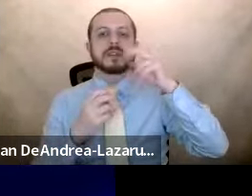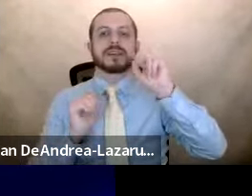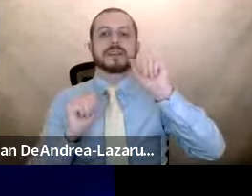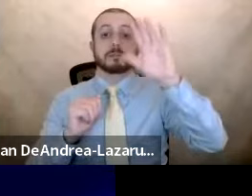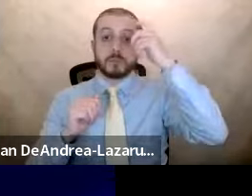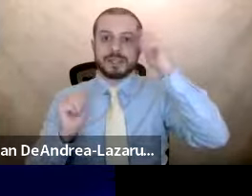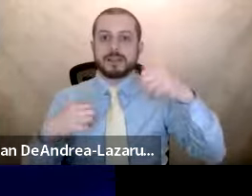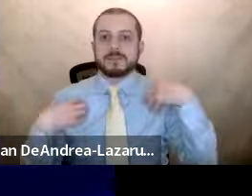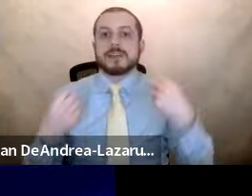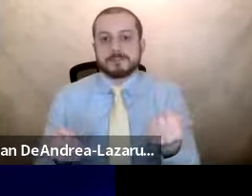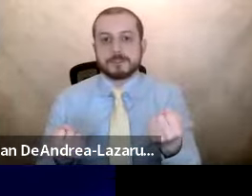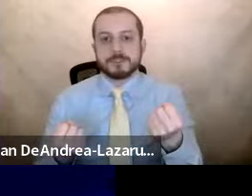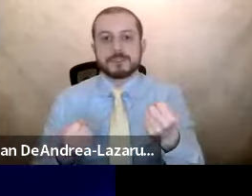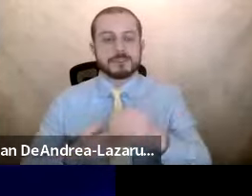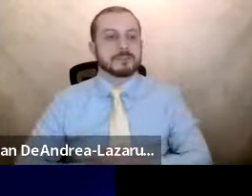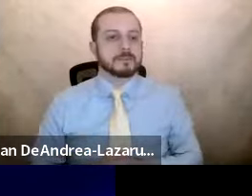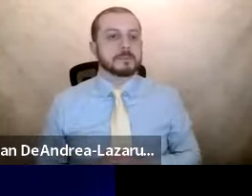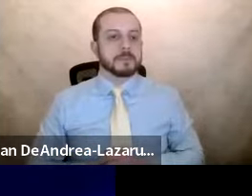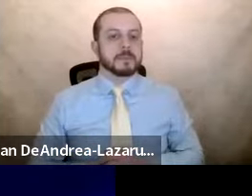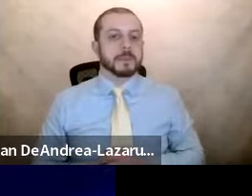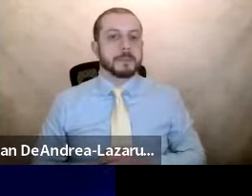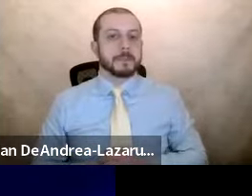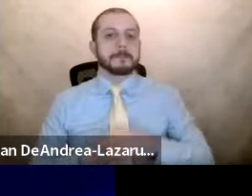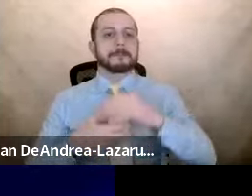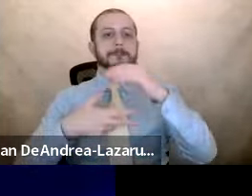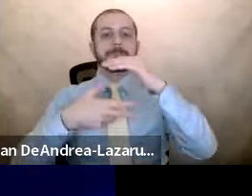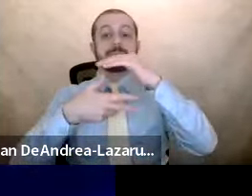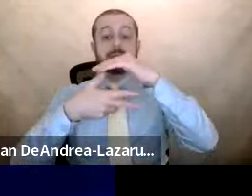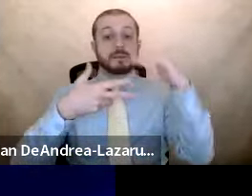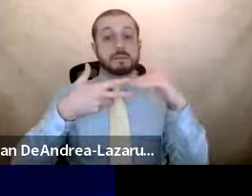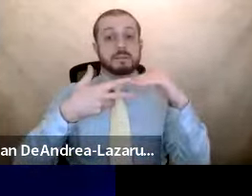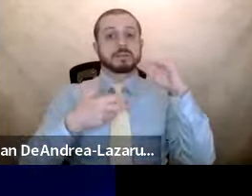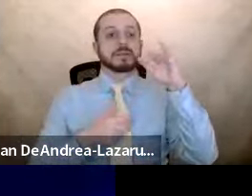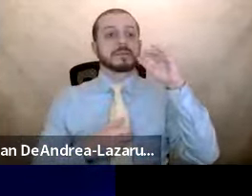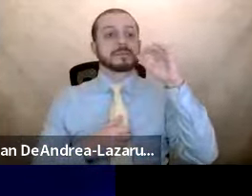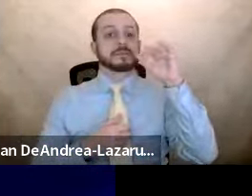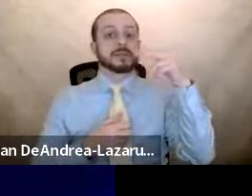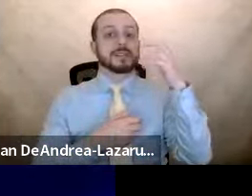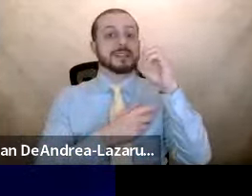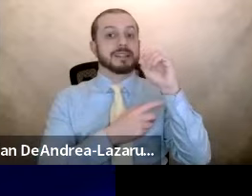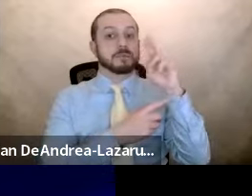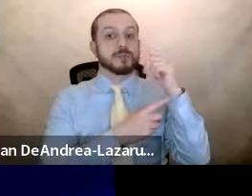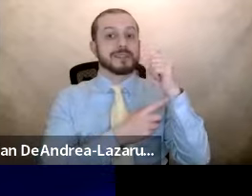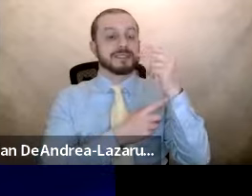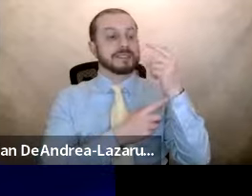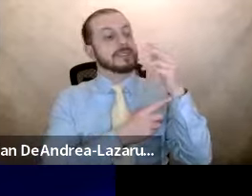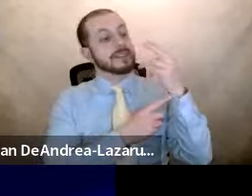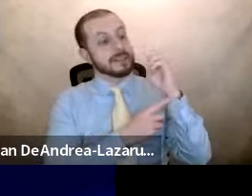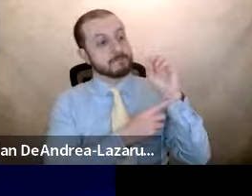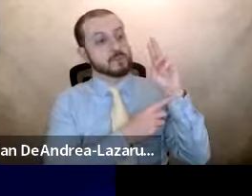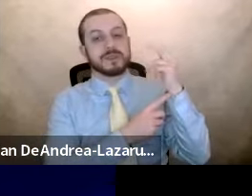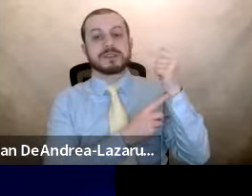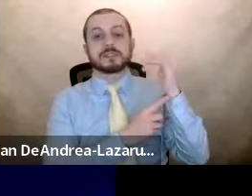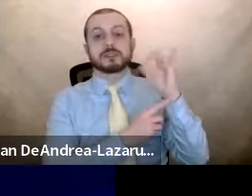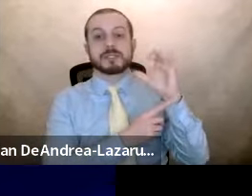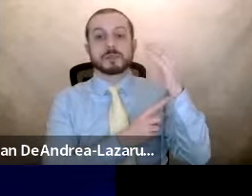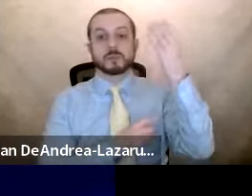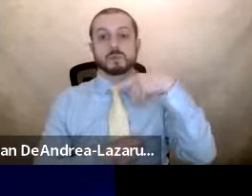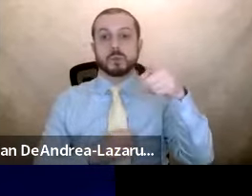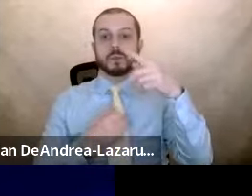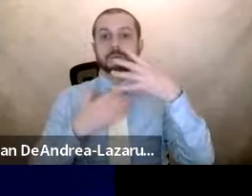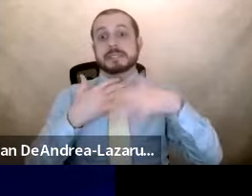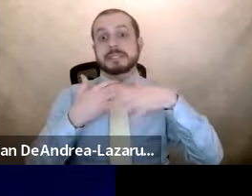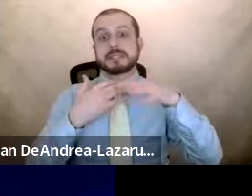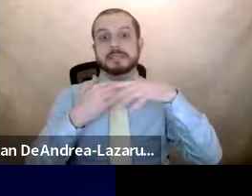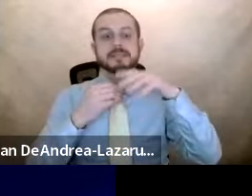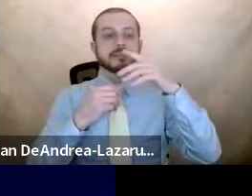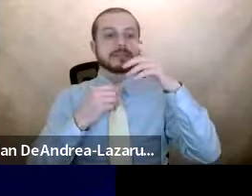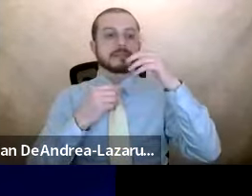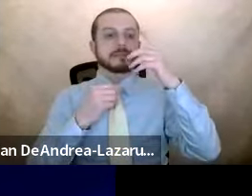hospitals are transitioning. Some people call TNK, TPA, even if they mean TNK. But what matters is that the medications are essentially the same in function or in purpose,